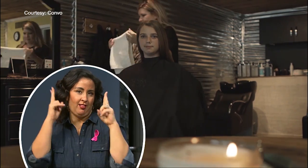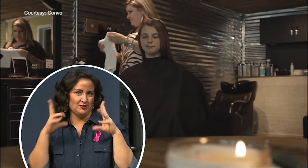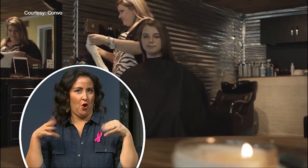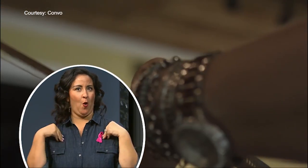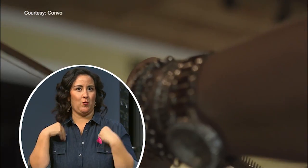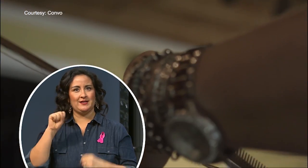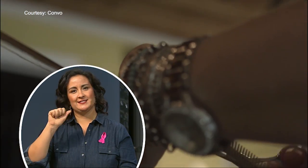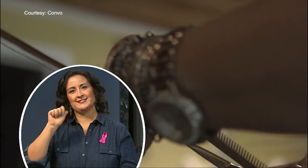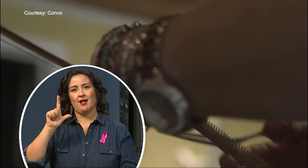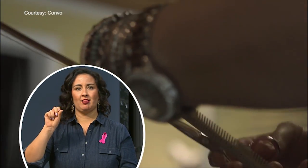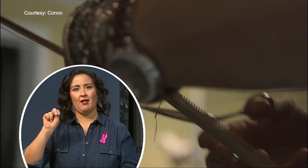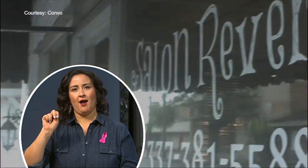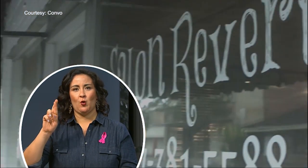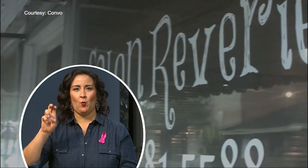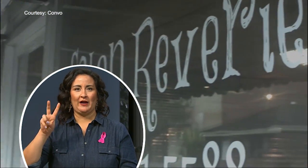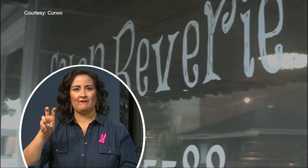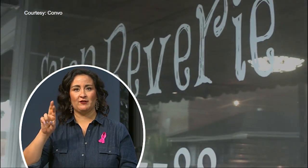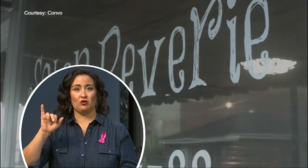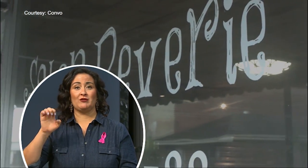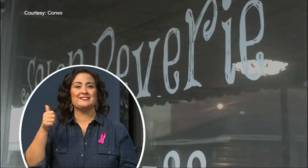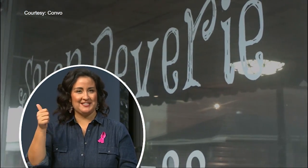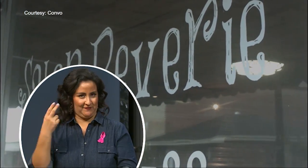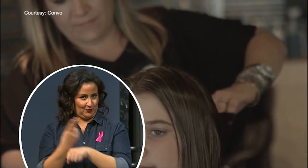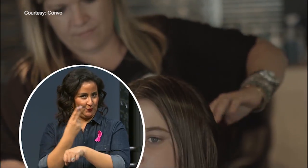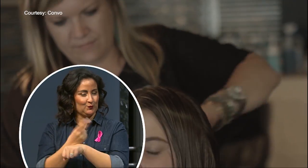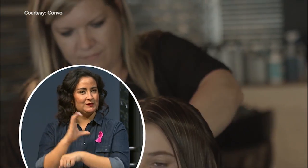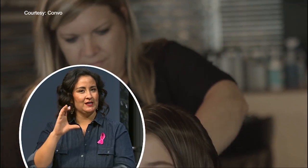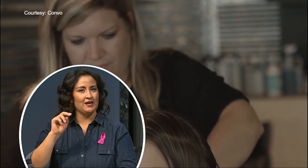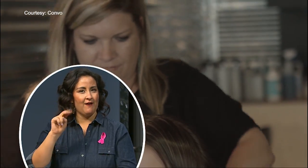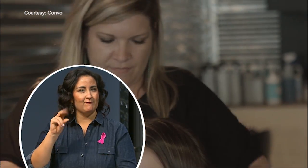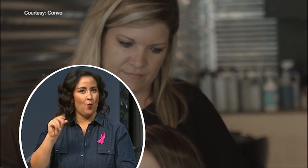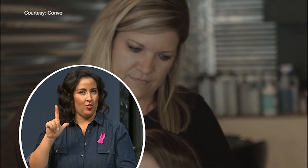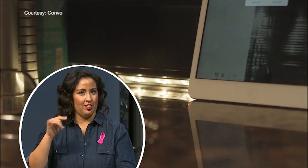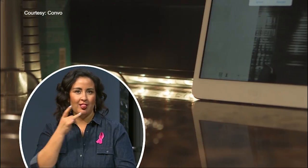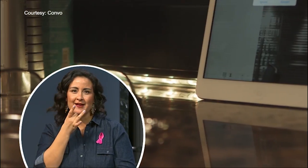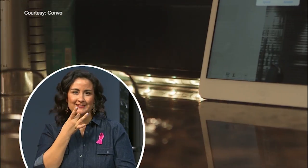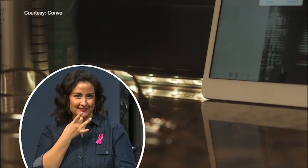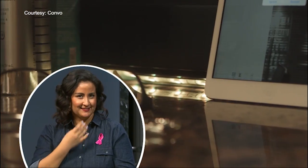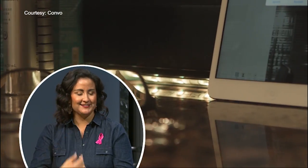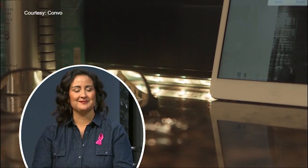owns Salon Rêverie now uses Convo Lights for her business.